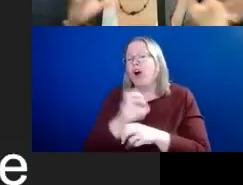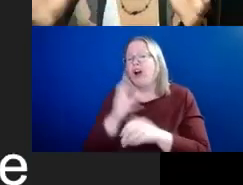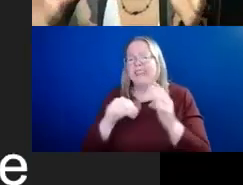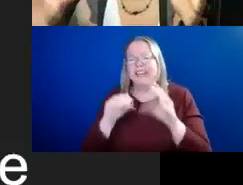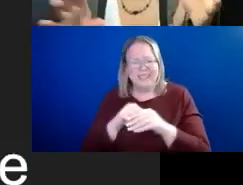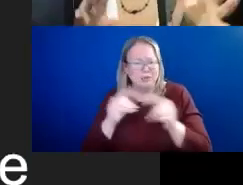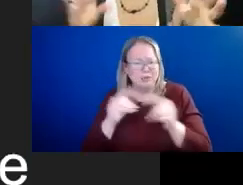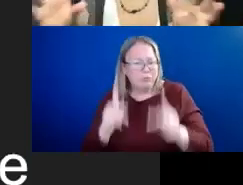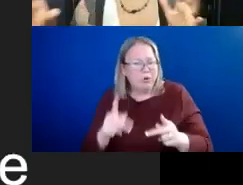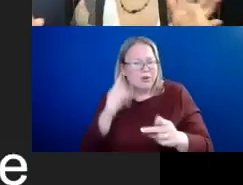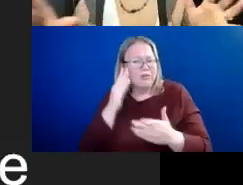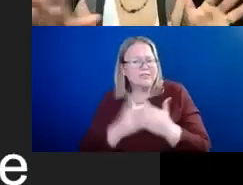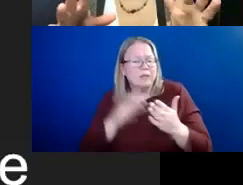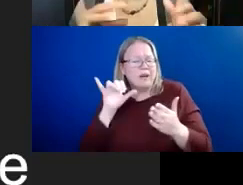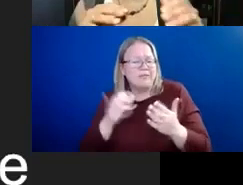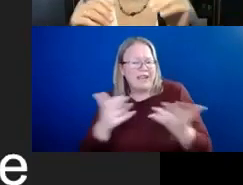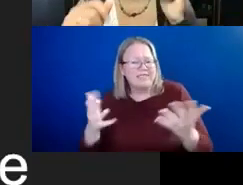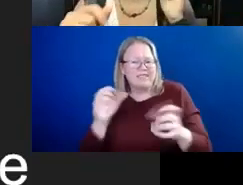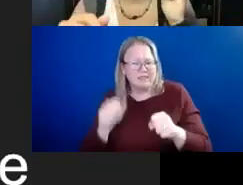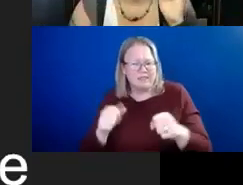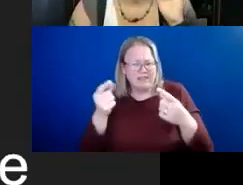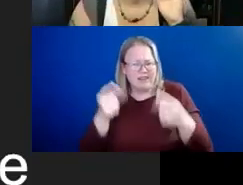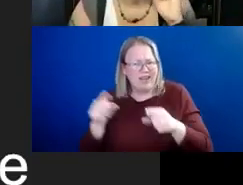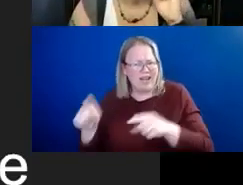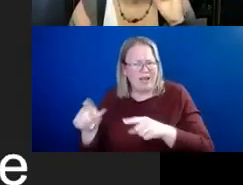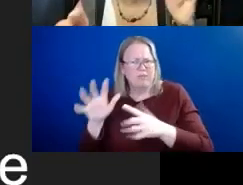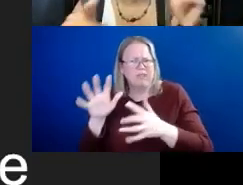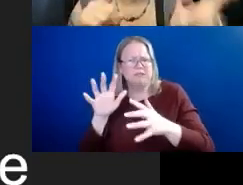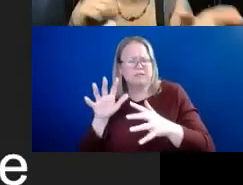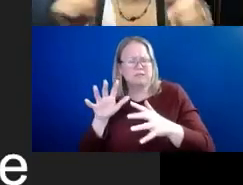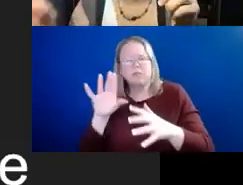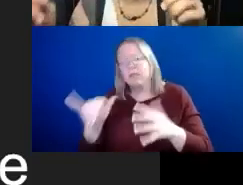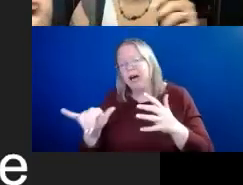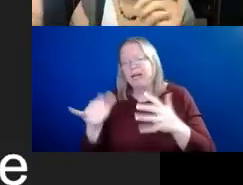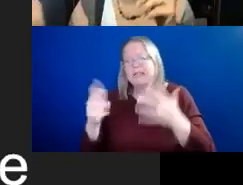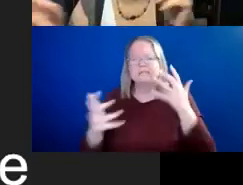13:23:14 that stuff all happen by pointing to each other